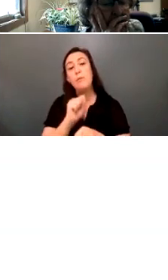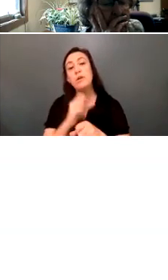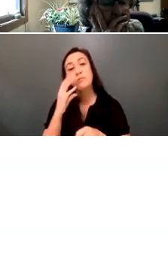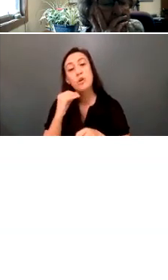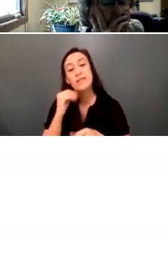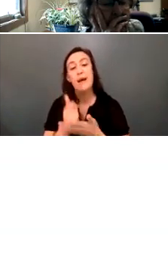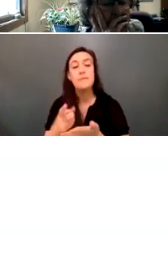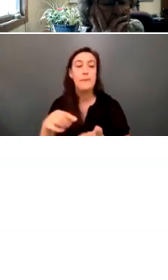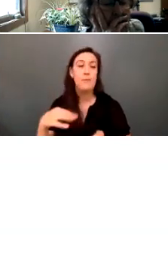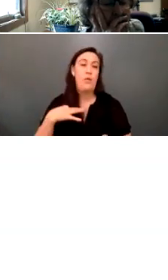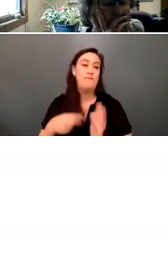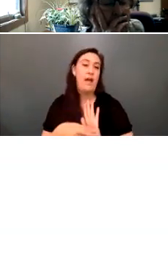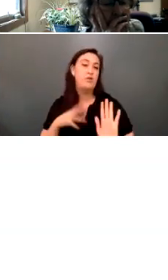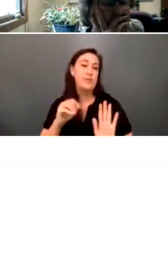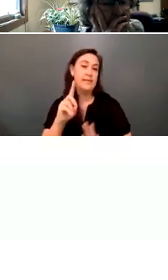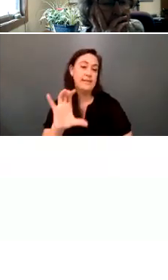as a DC and then the final option.